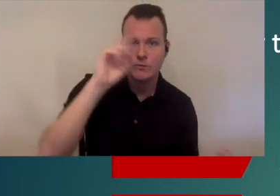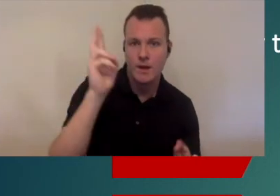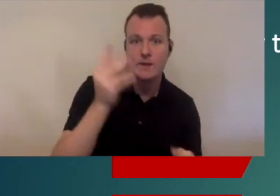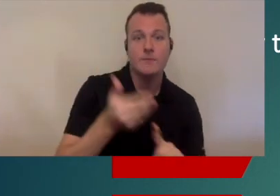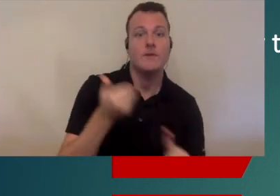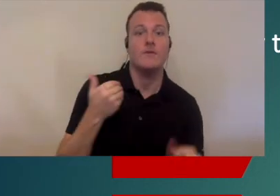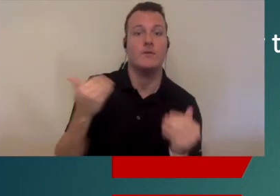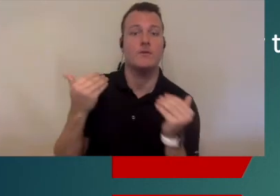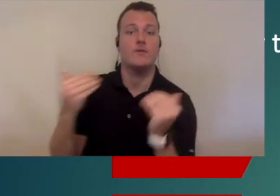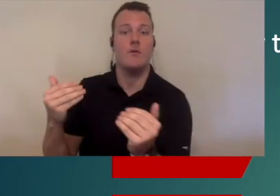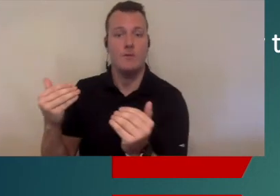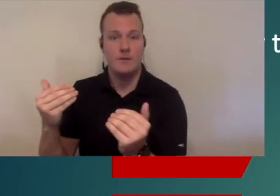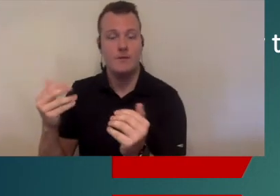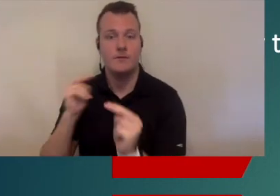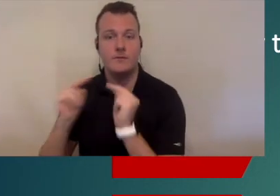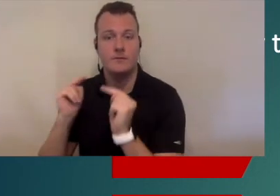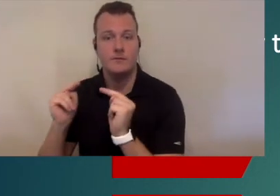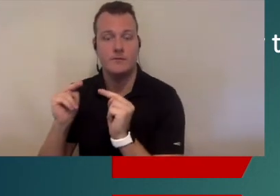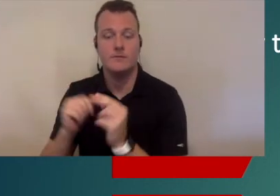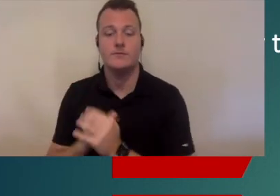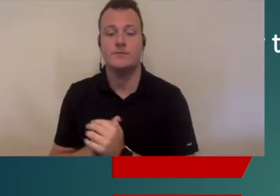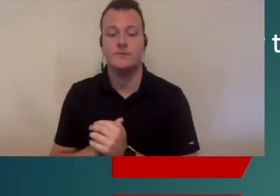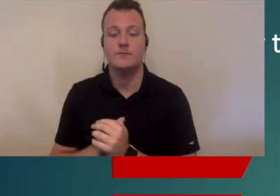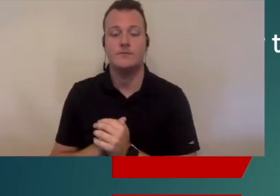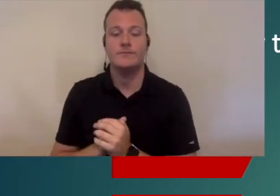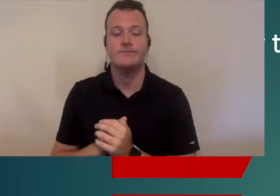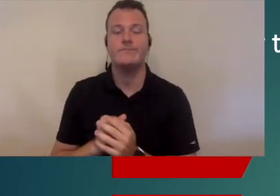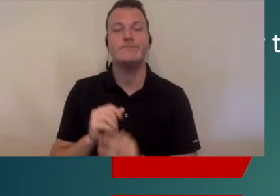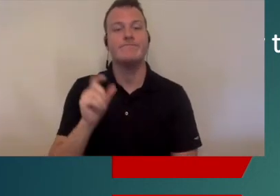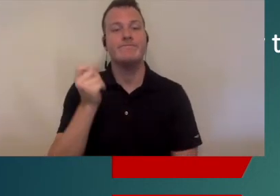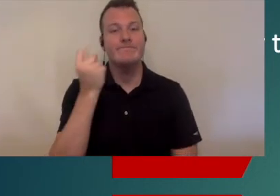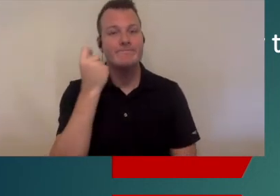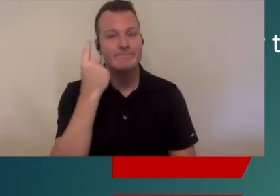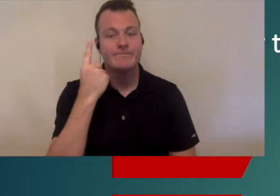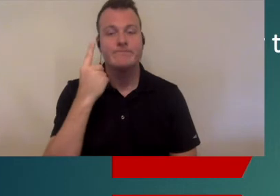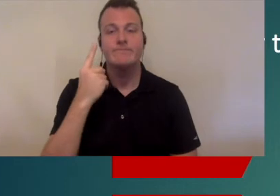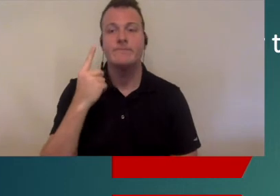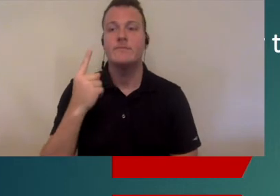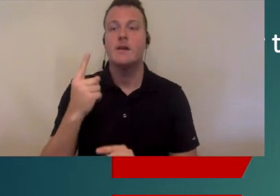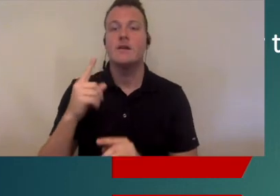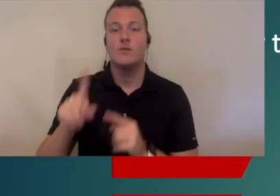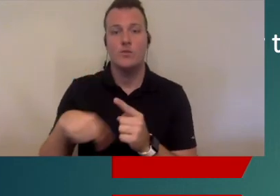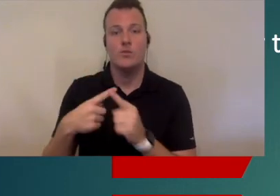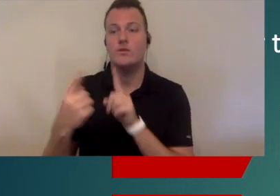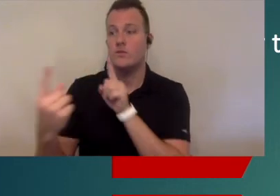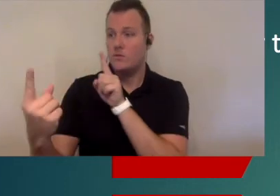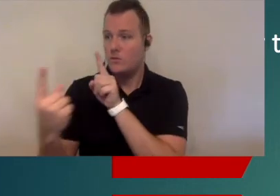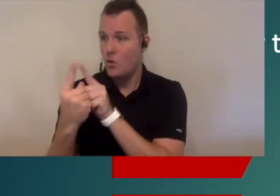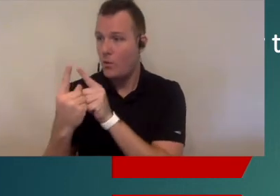in to negotiate. But when you do that, you know what you're willing to accept and